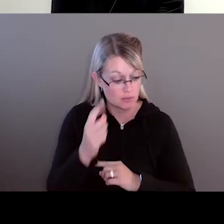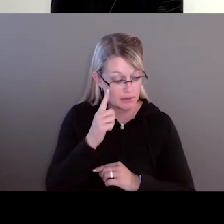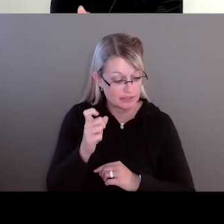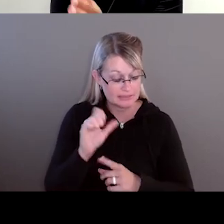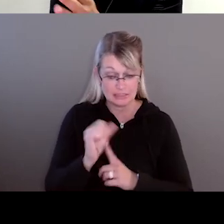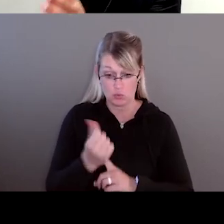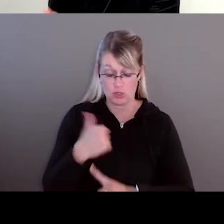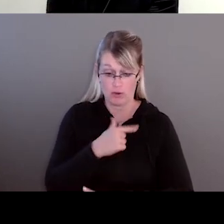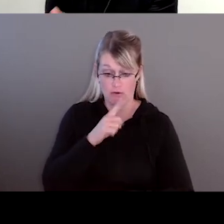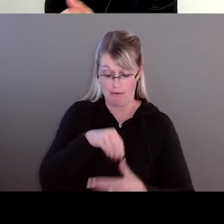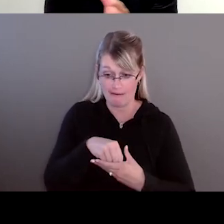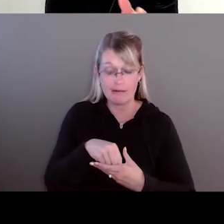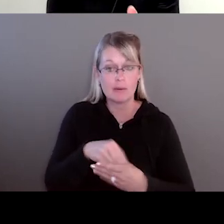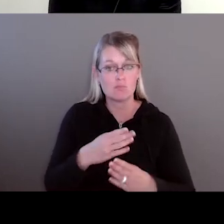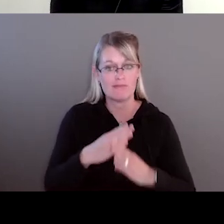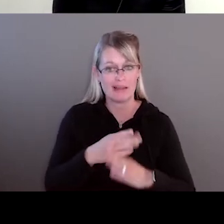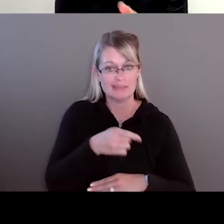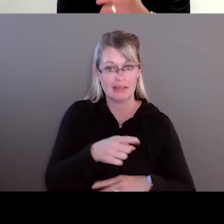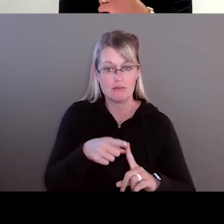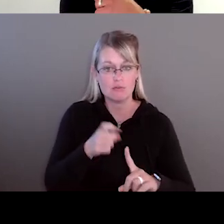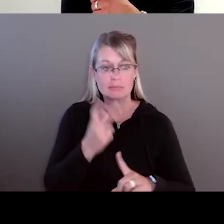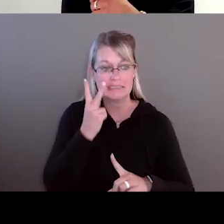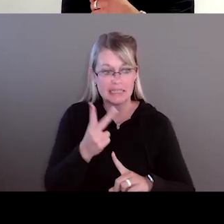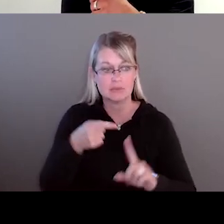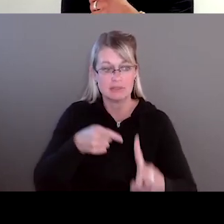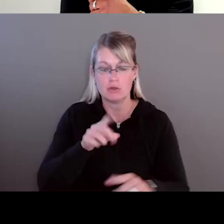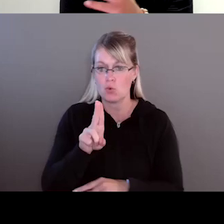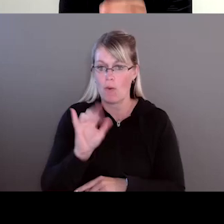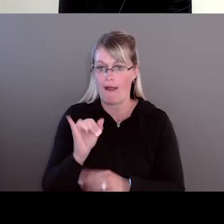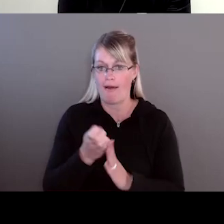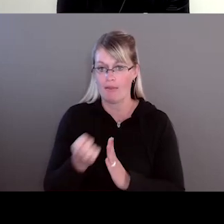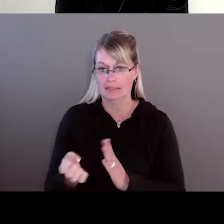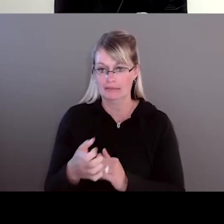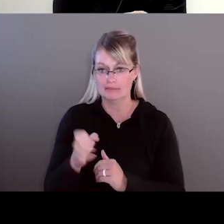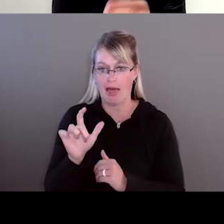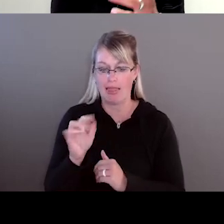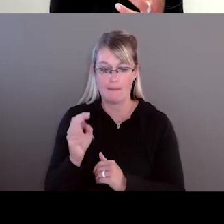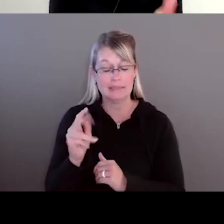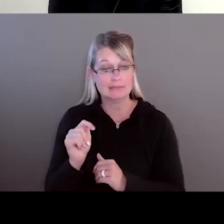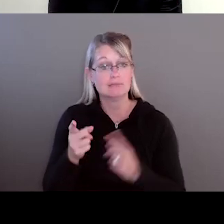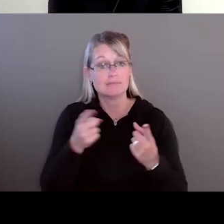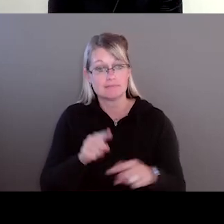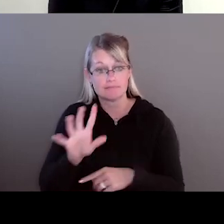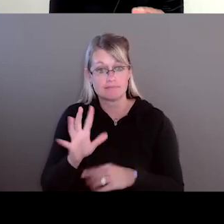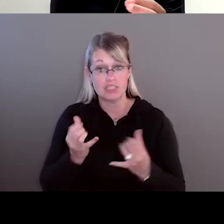in preventing him from seeing certain UI elements. Turns out his monitor -- he had